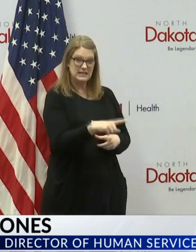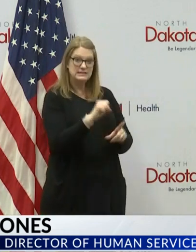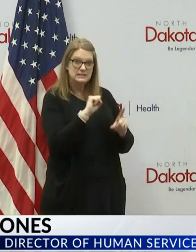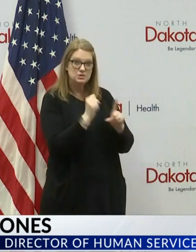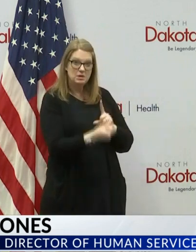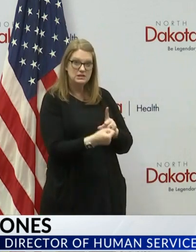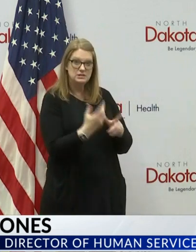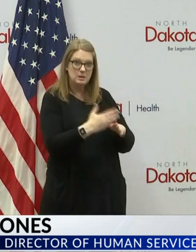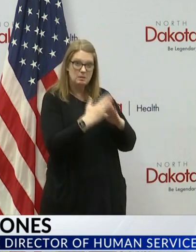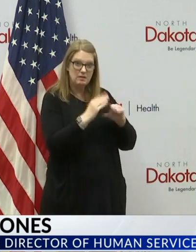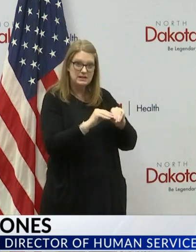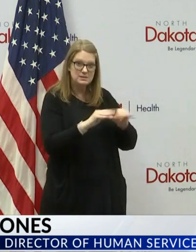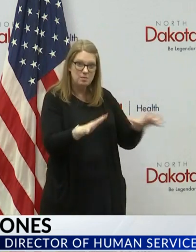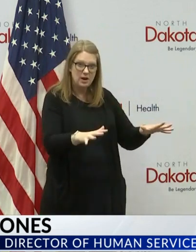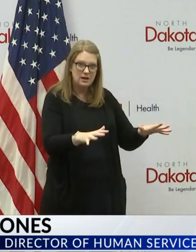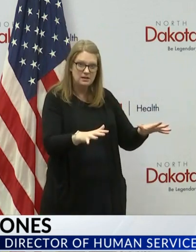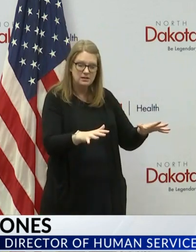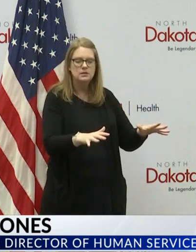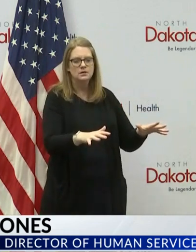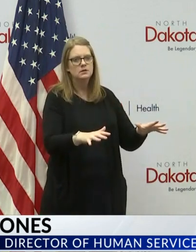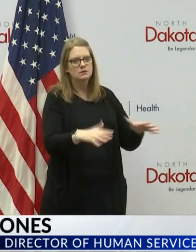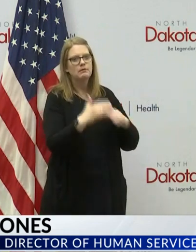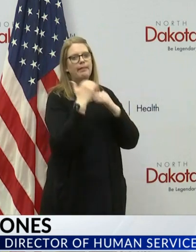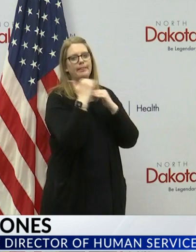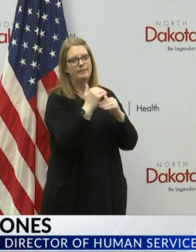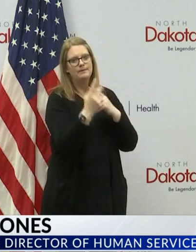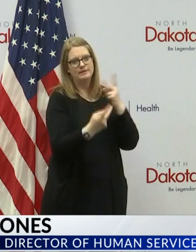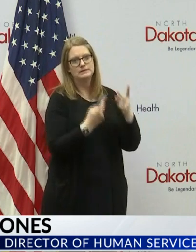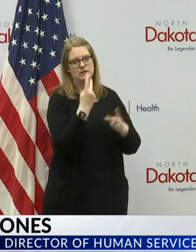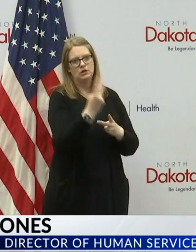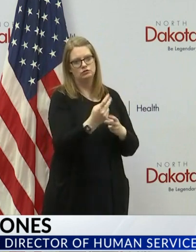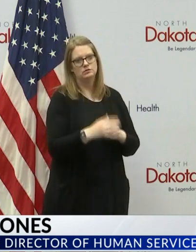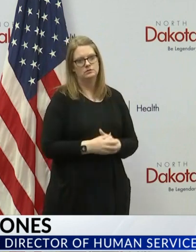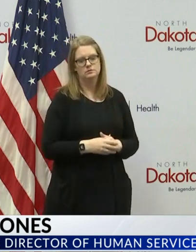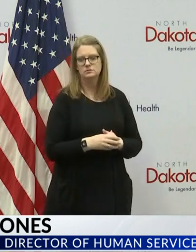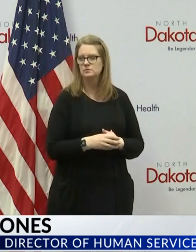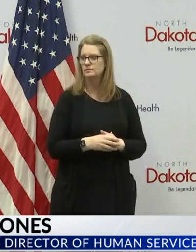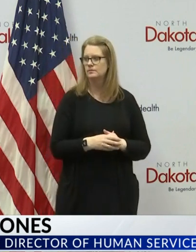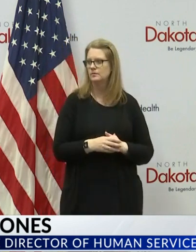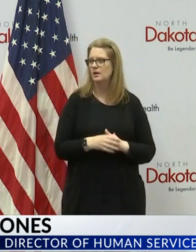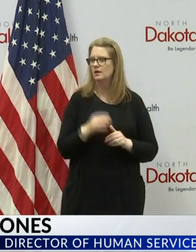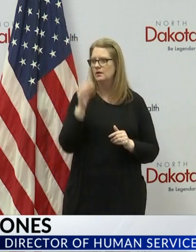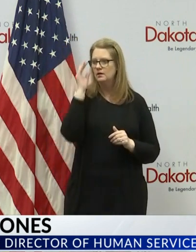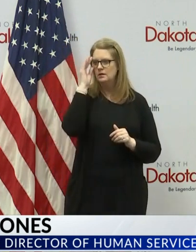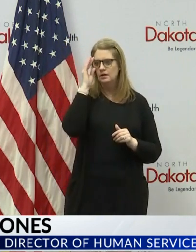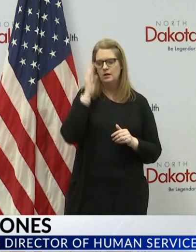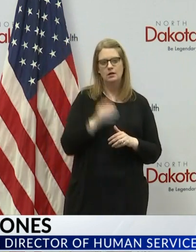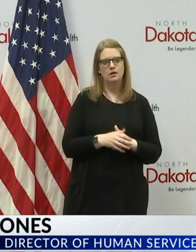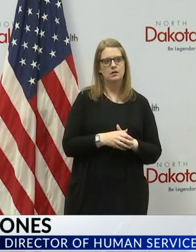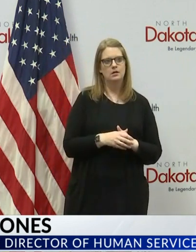LET US KNOW. THE NUMBER 1 WAY TO STOP THE